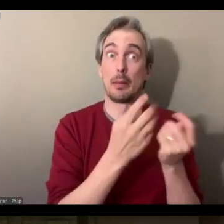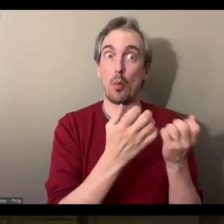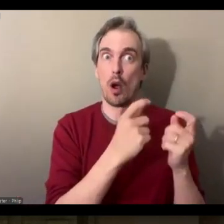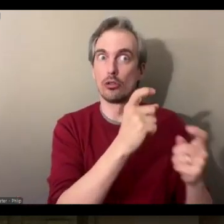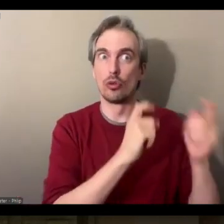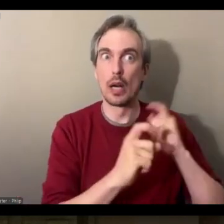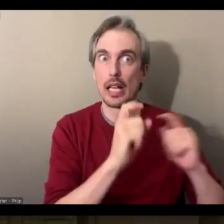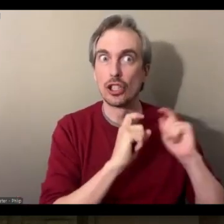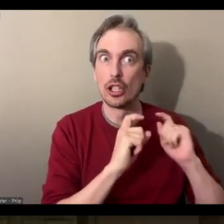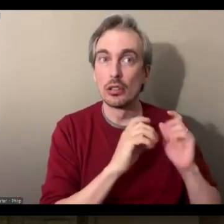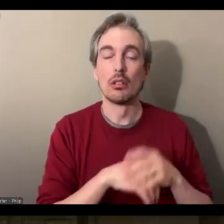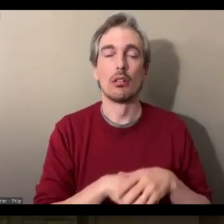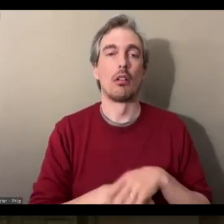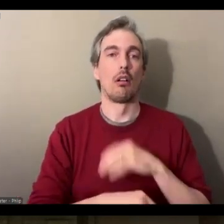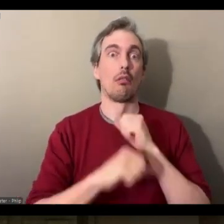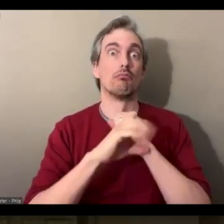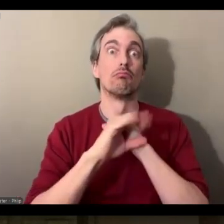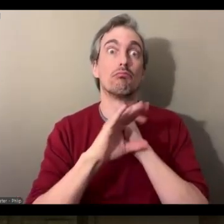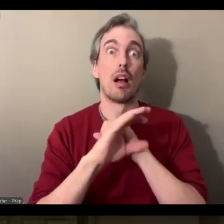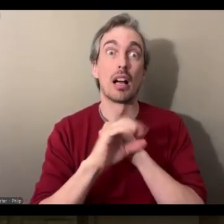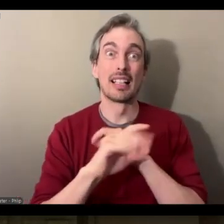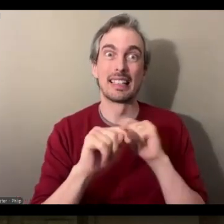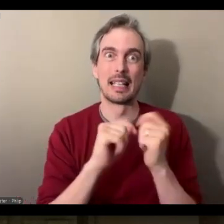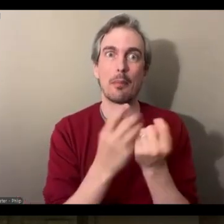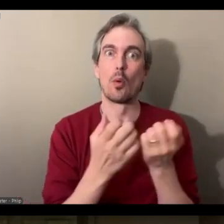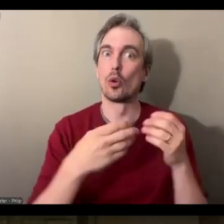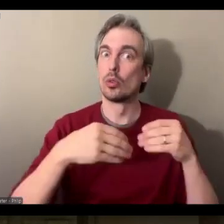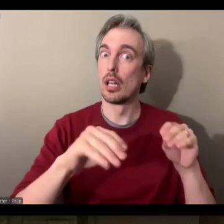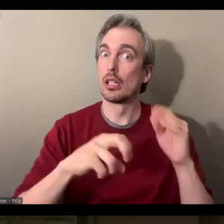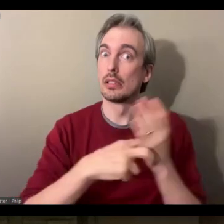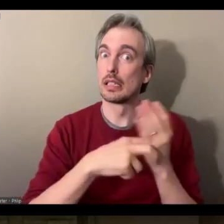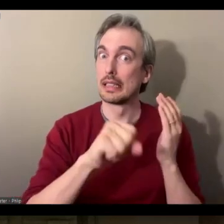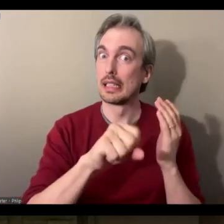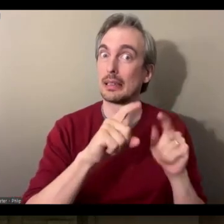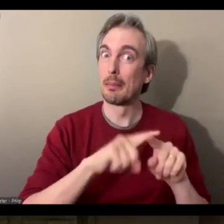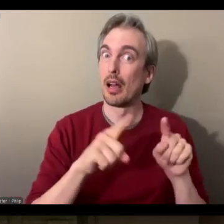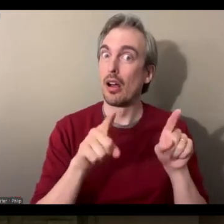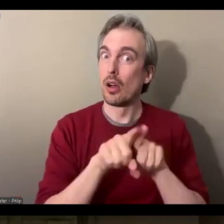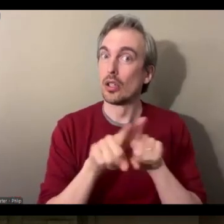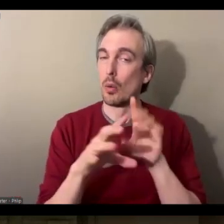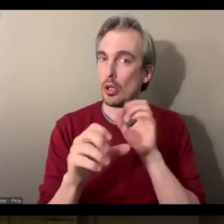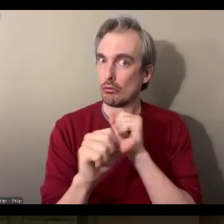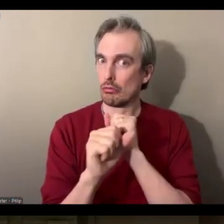those tickets. But they also want to advertise all the events that we're gonna rent this place out